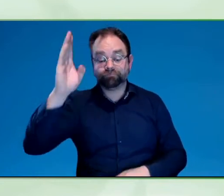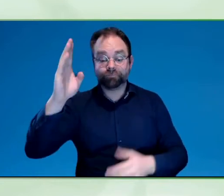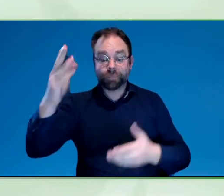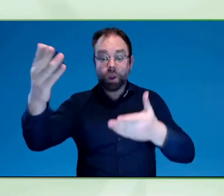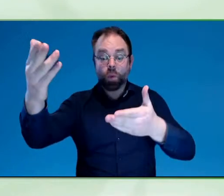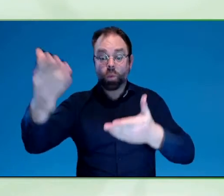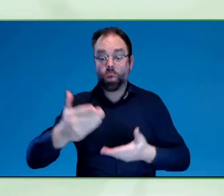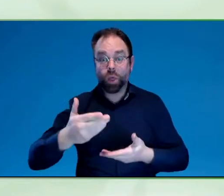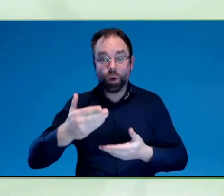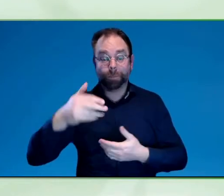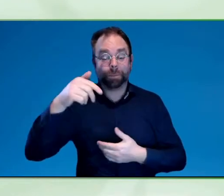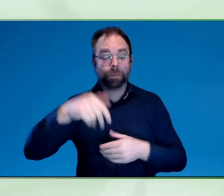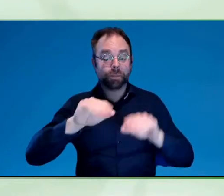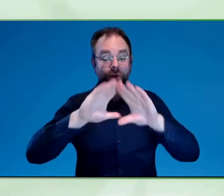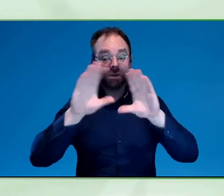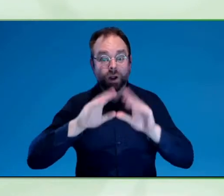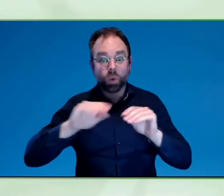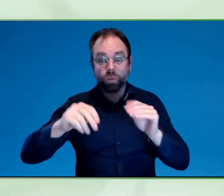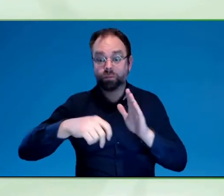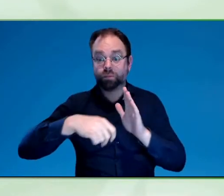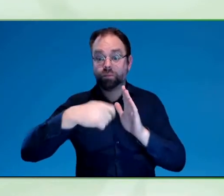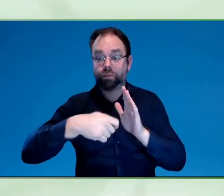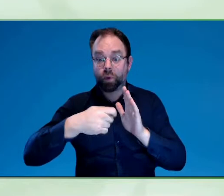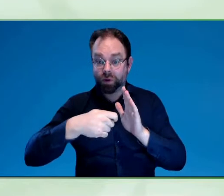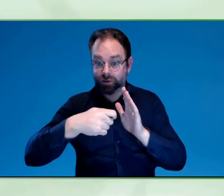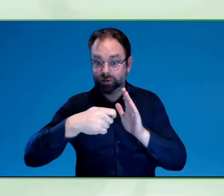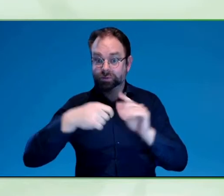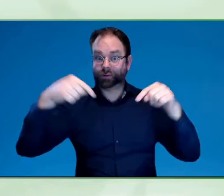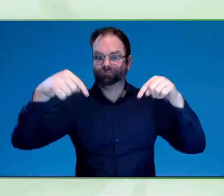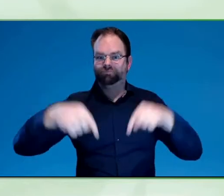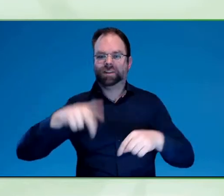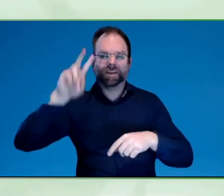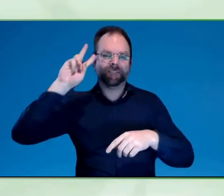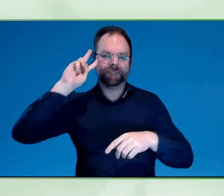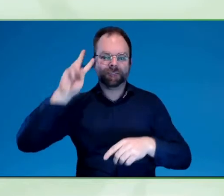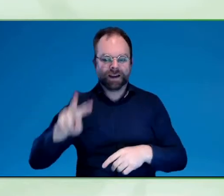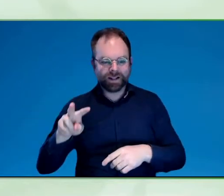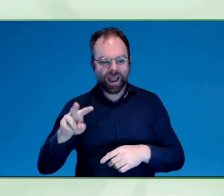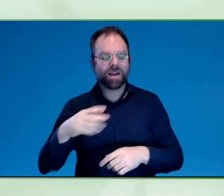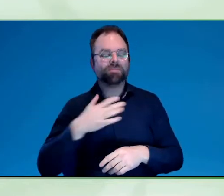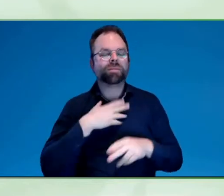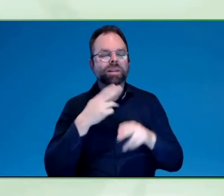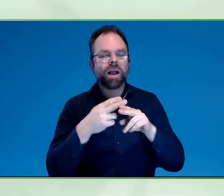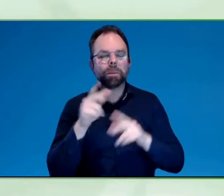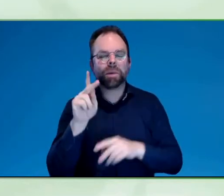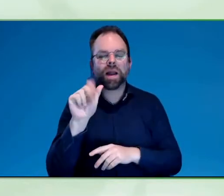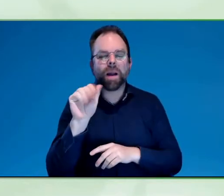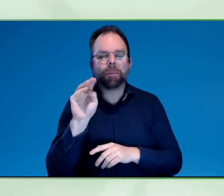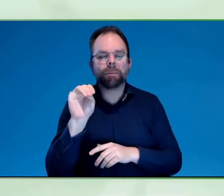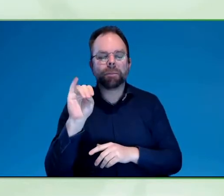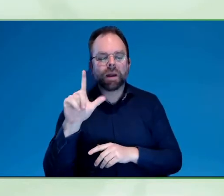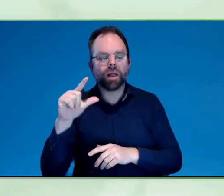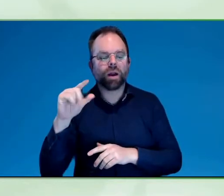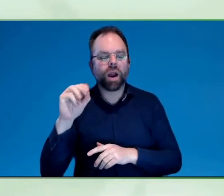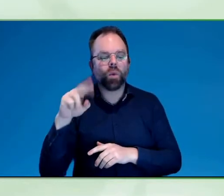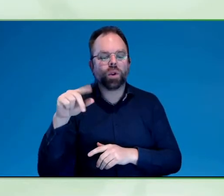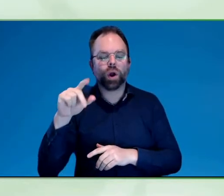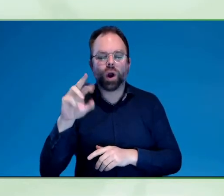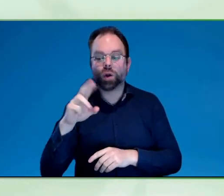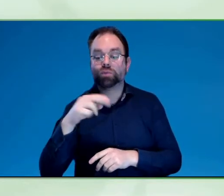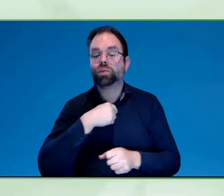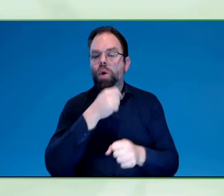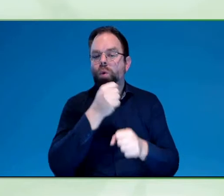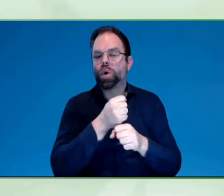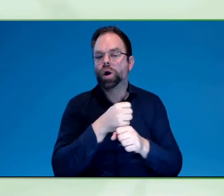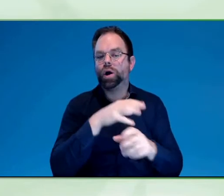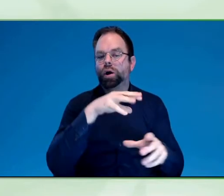I like it because next to me is Lisa Wadors Verne, I hope I didn't kill your name!